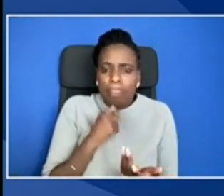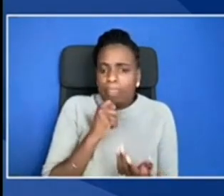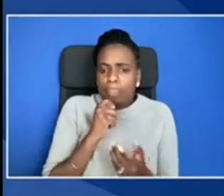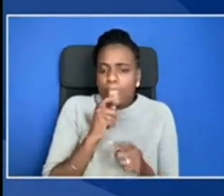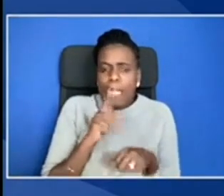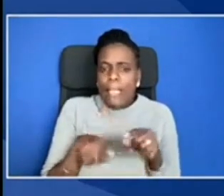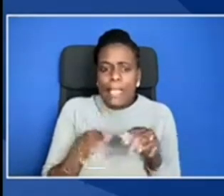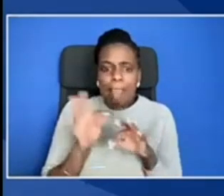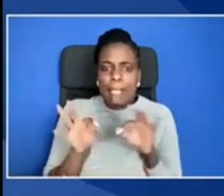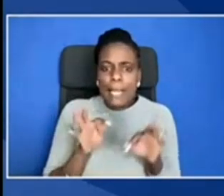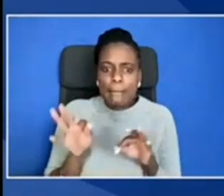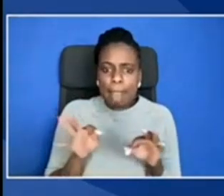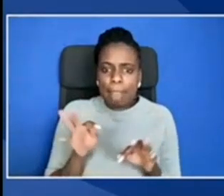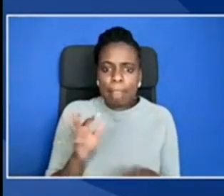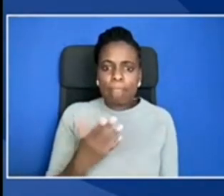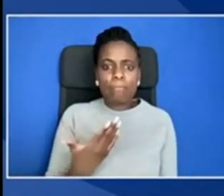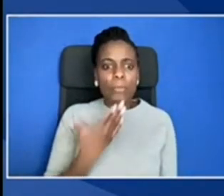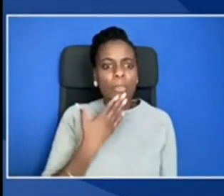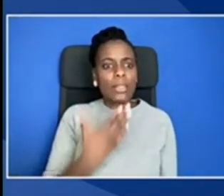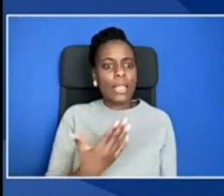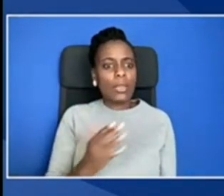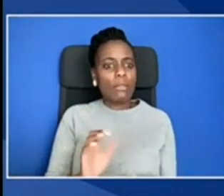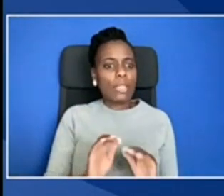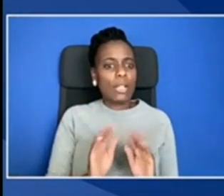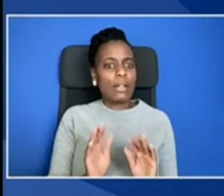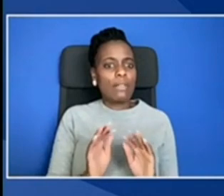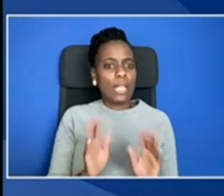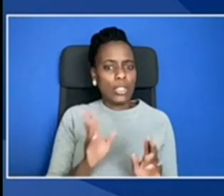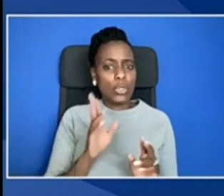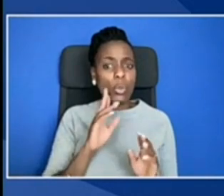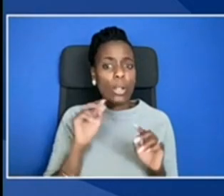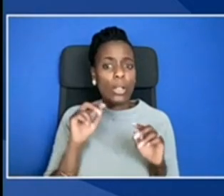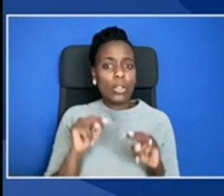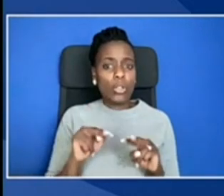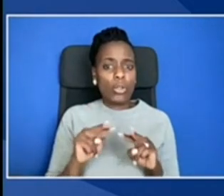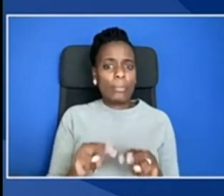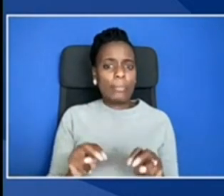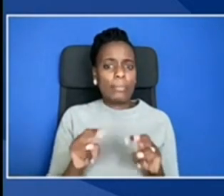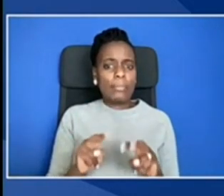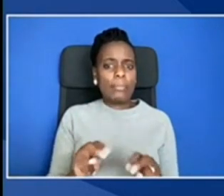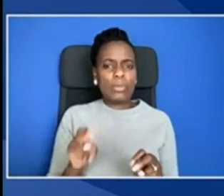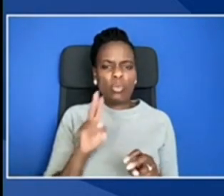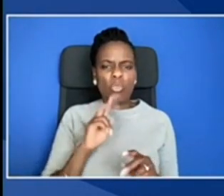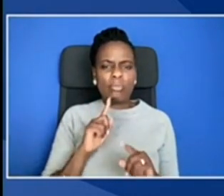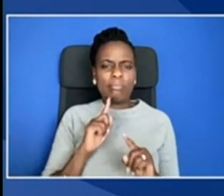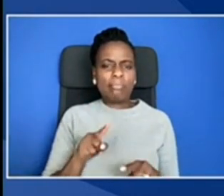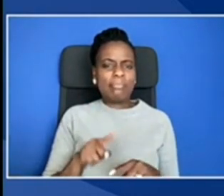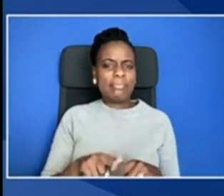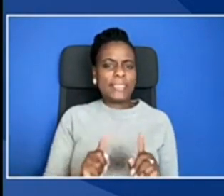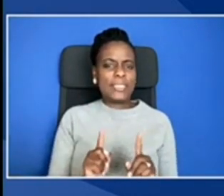Thank you so much for that clarification. Let us look into that and we can circle back at a different time. Thanks so much.